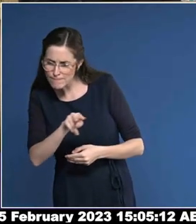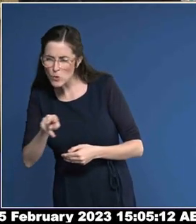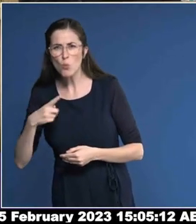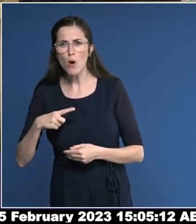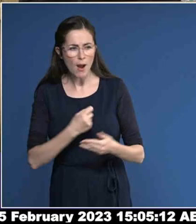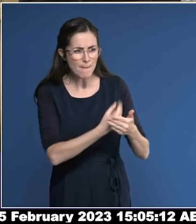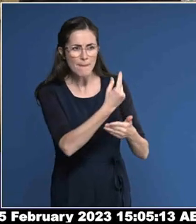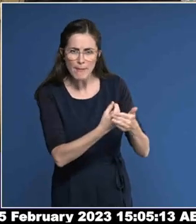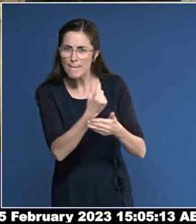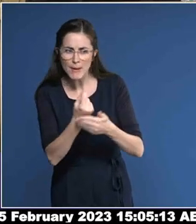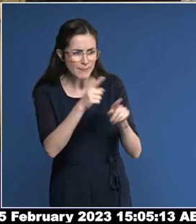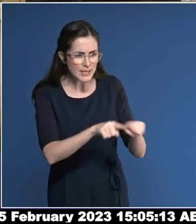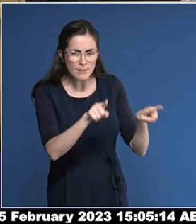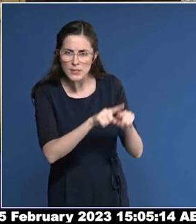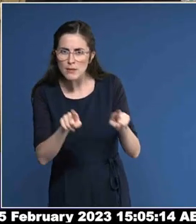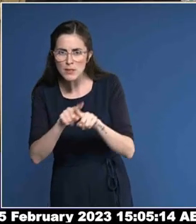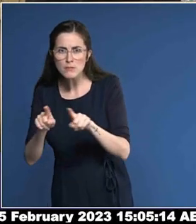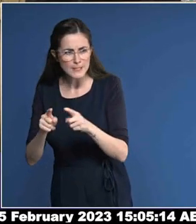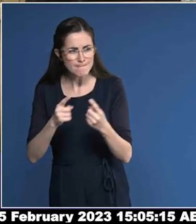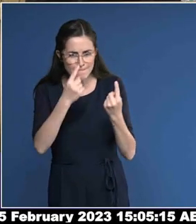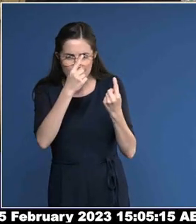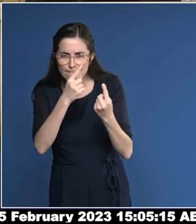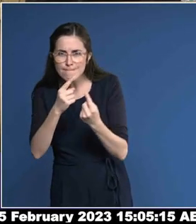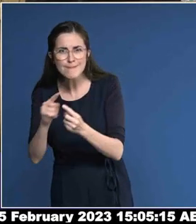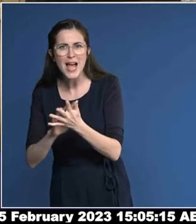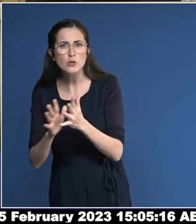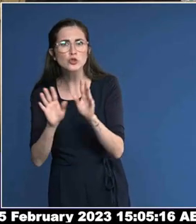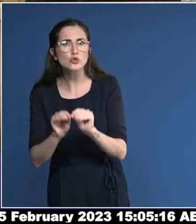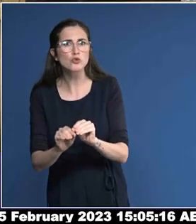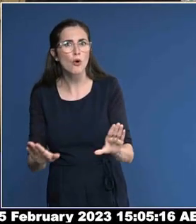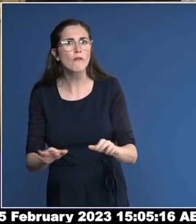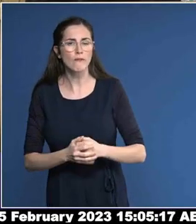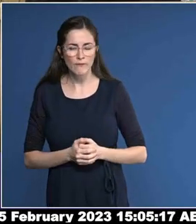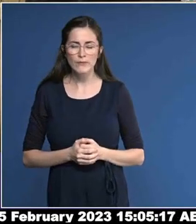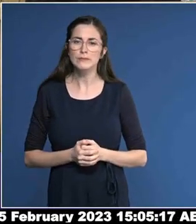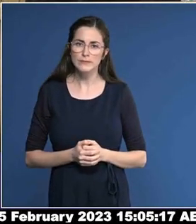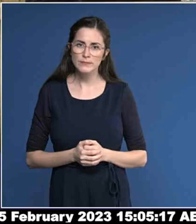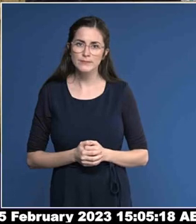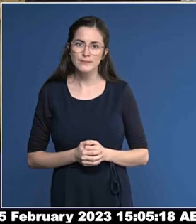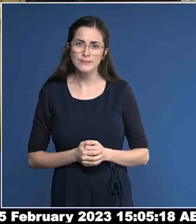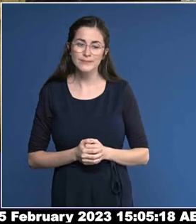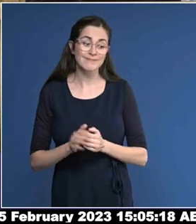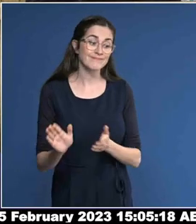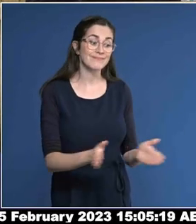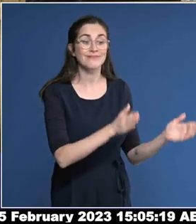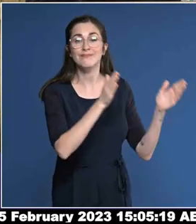So my last questions that I want to ask you are about working with the NDIS